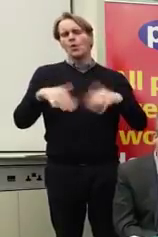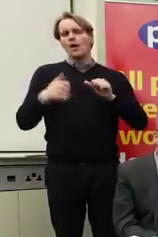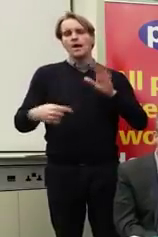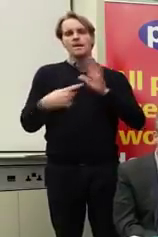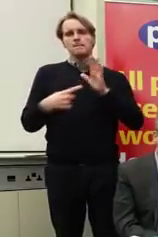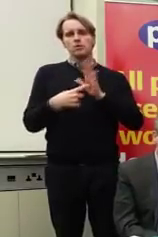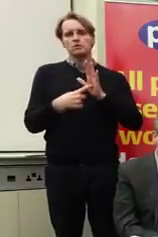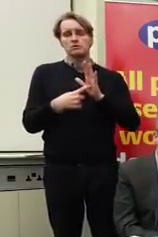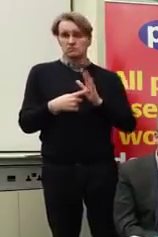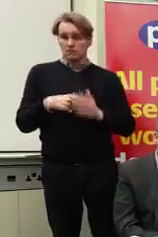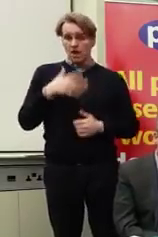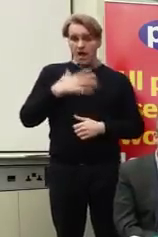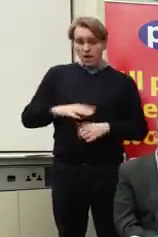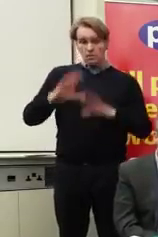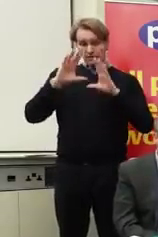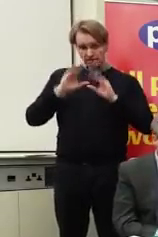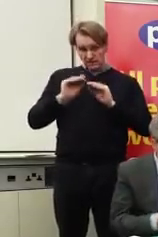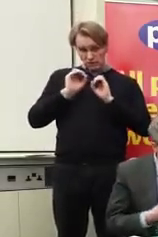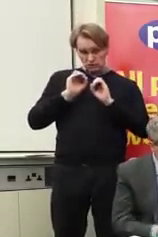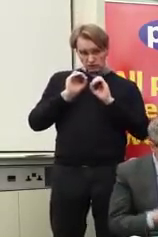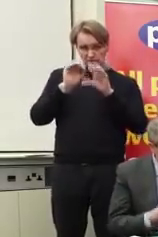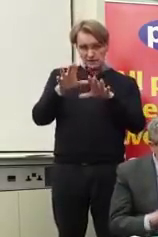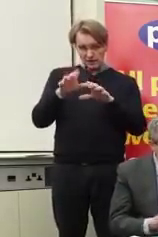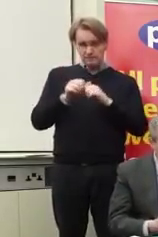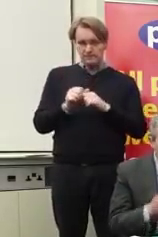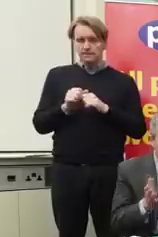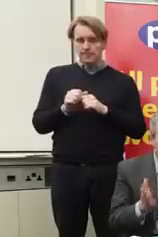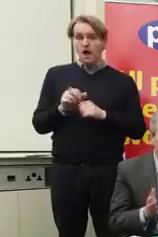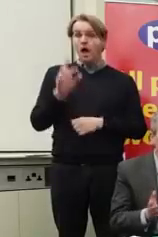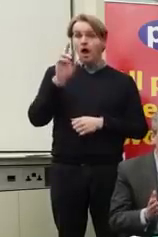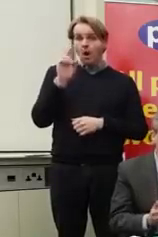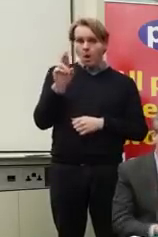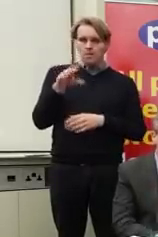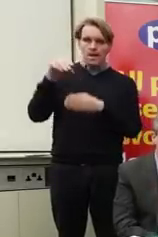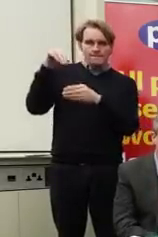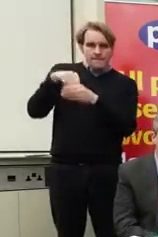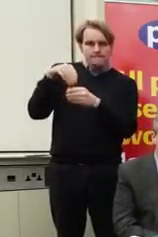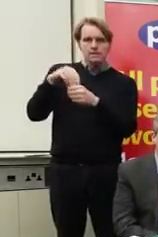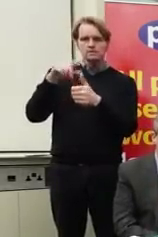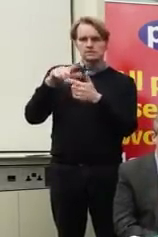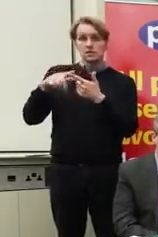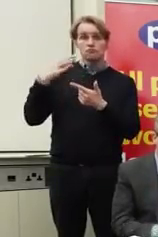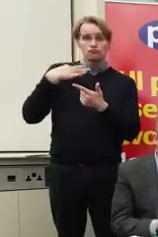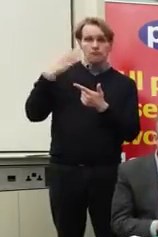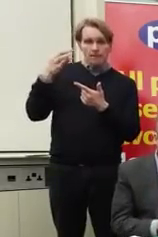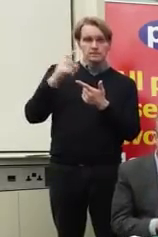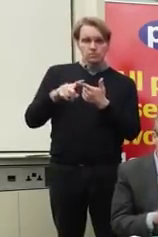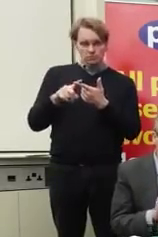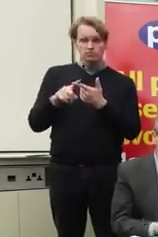I just really want to finish by saying that and what I think hopefully people have got our members and our our reps tonight is that as a union we are